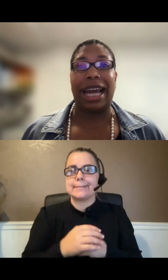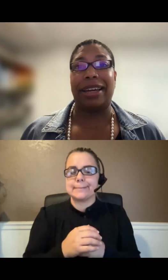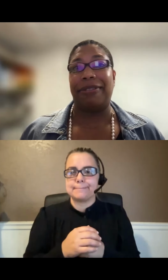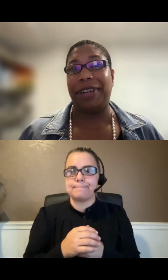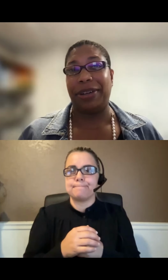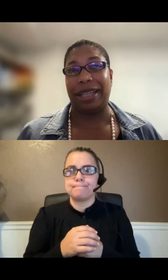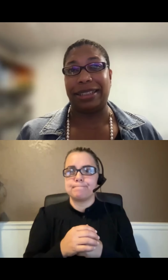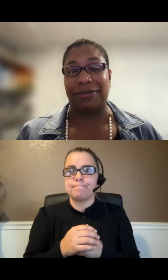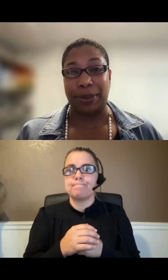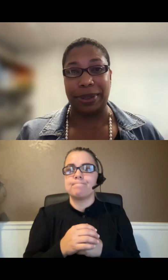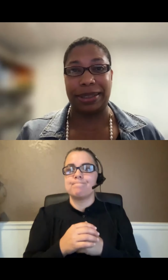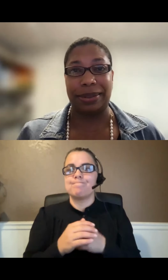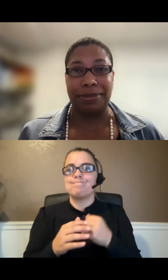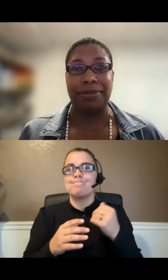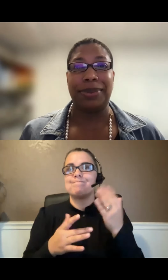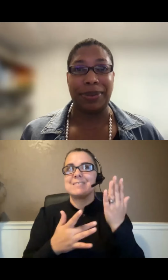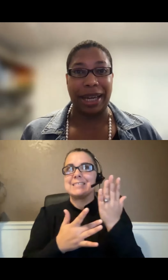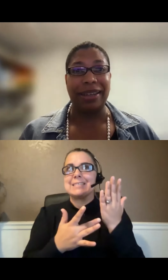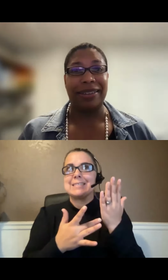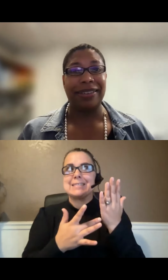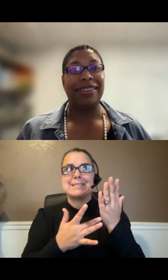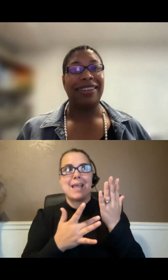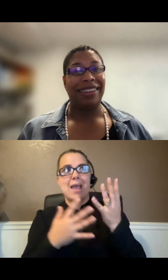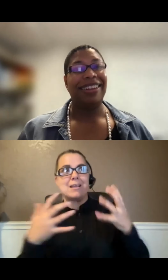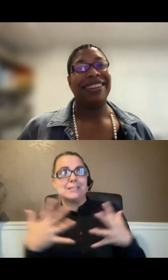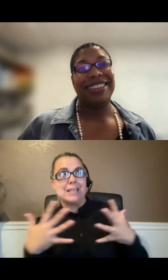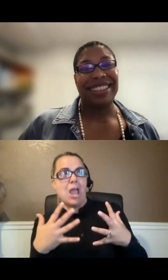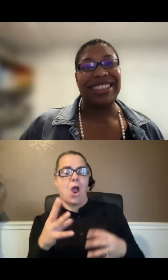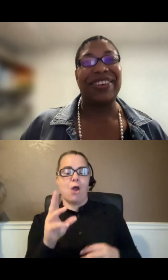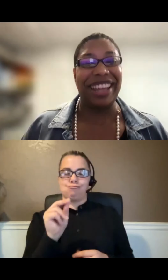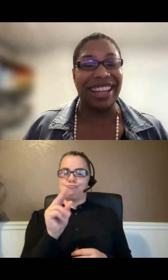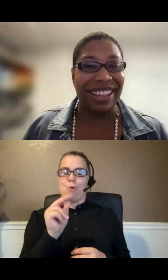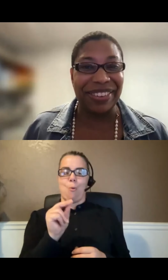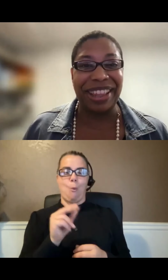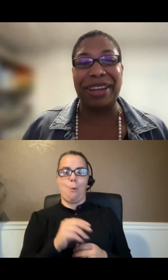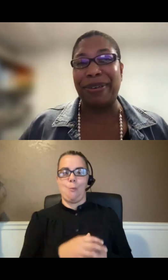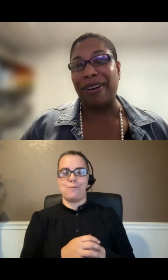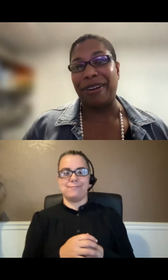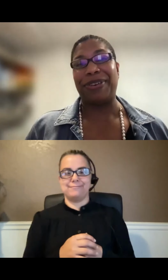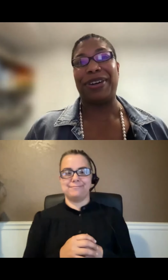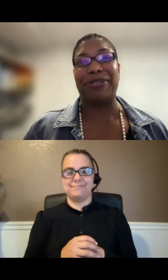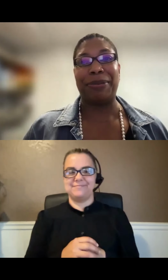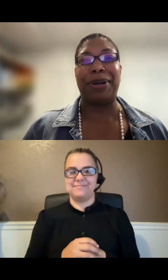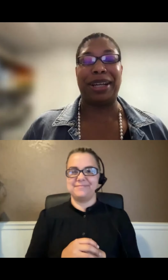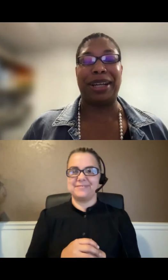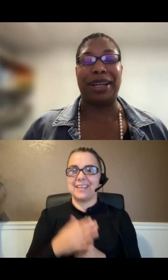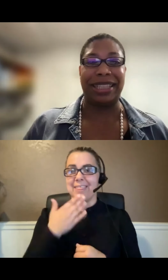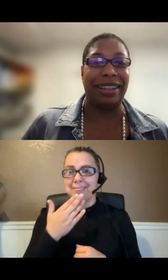Tech fearless folks. Okay. Thank you. Thank you all for putting those in.